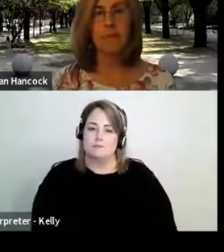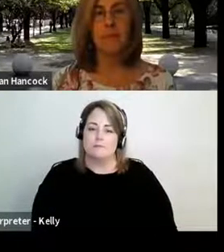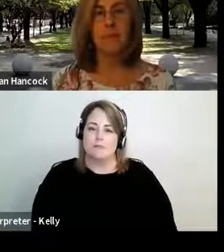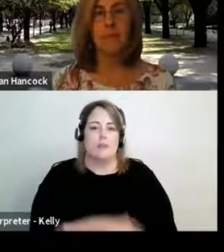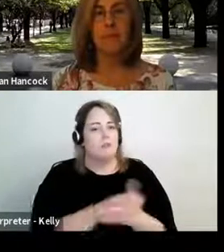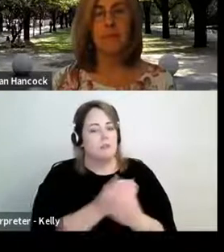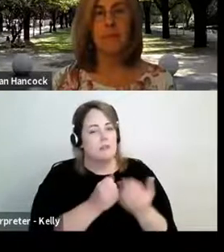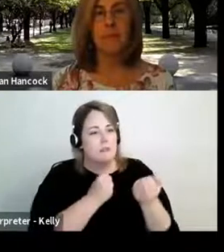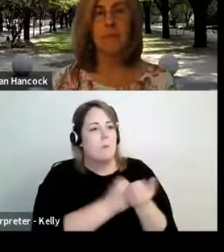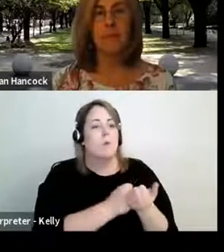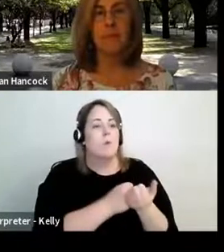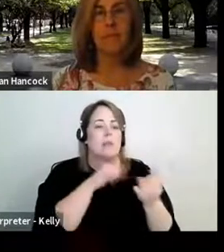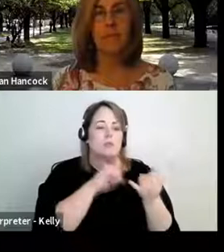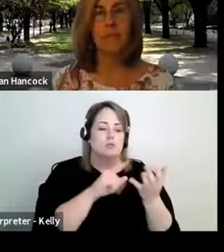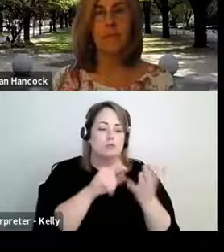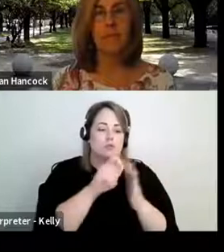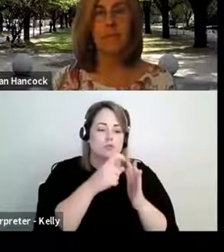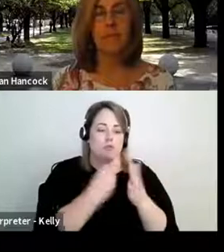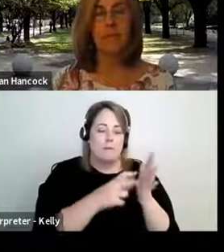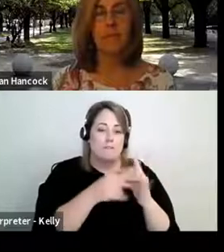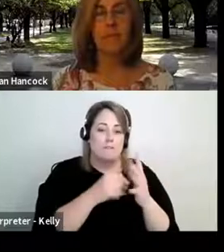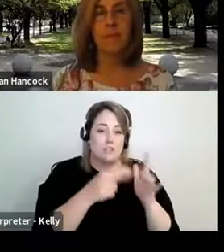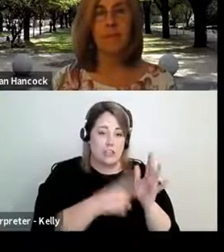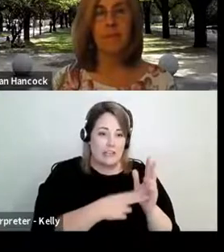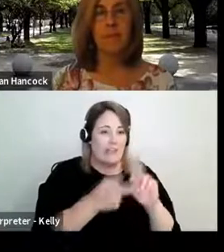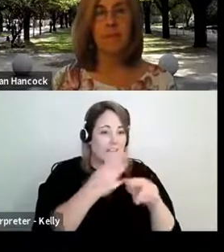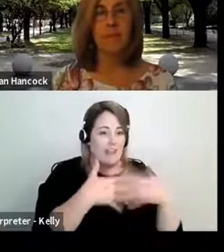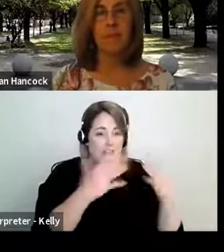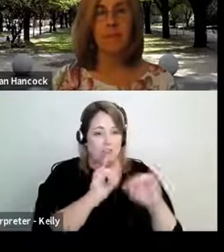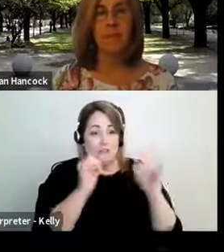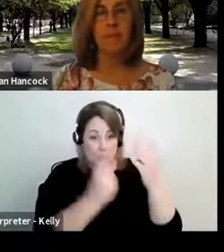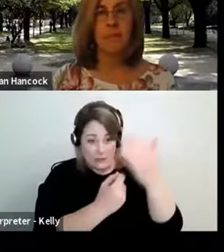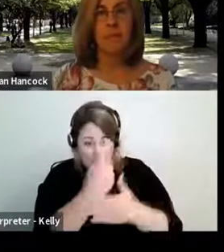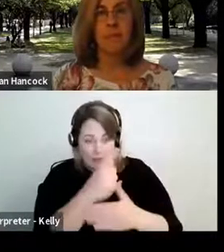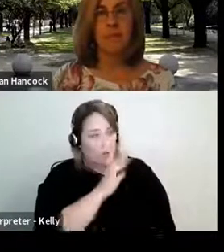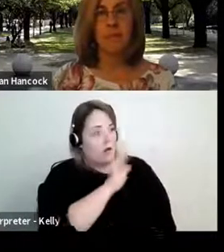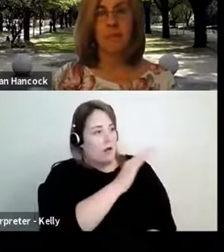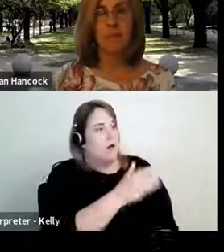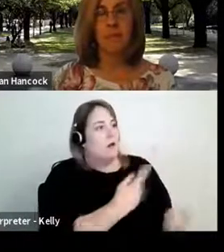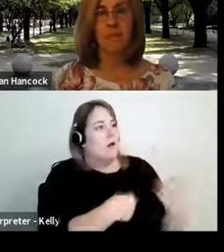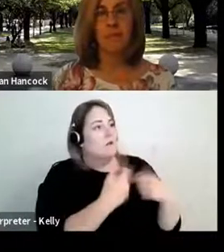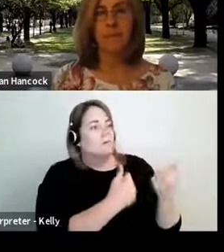especially when critical incidents occurred. They found the training highly useful, especially for